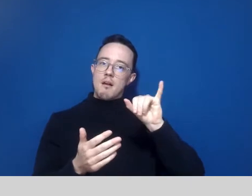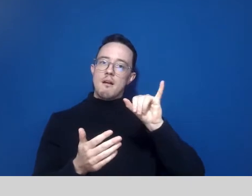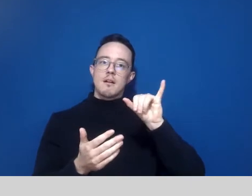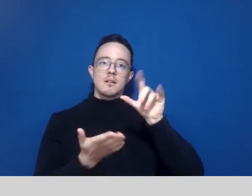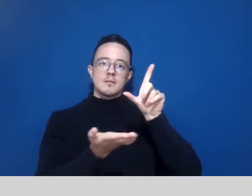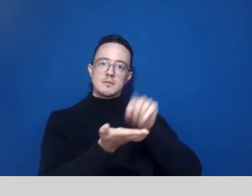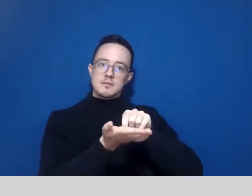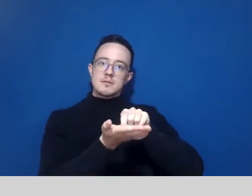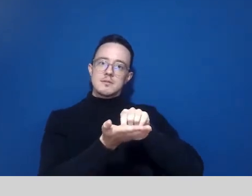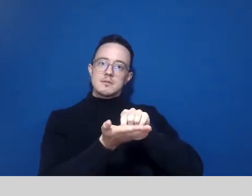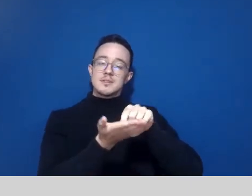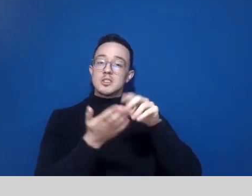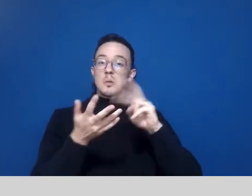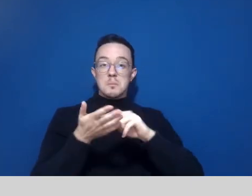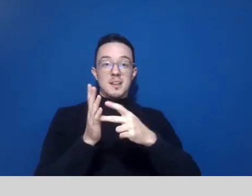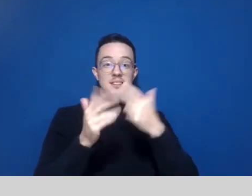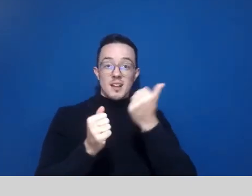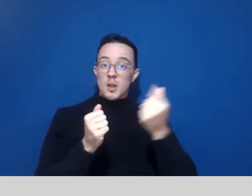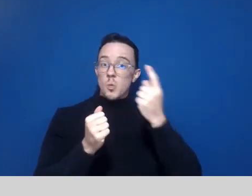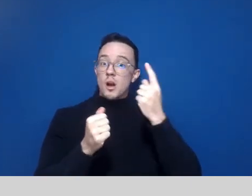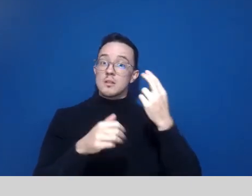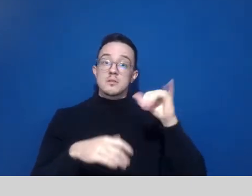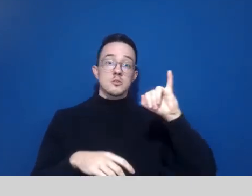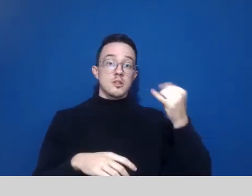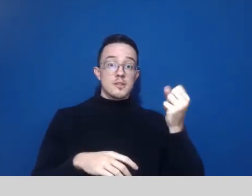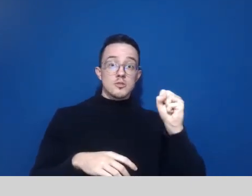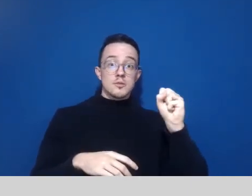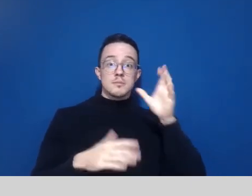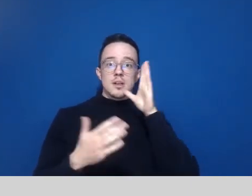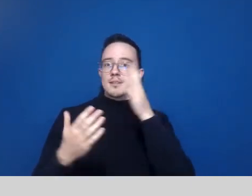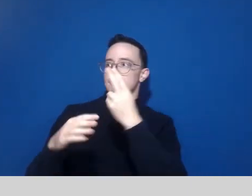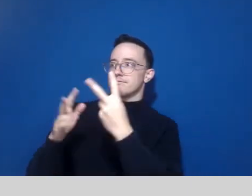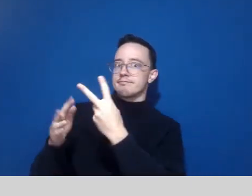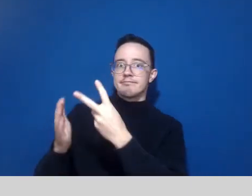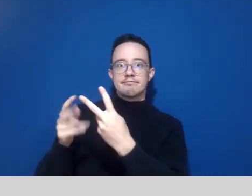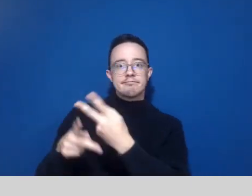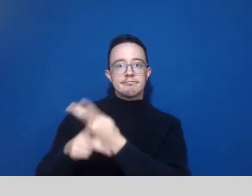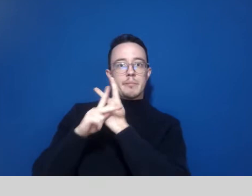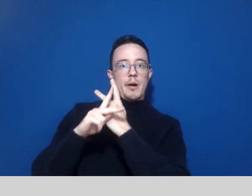who can write JavaScript or Python can start using to build their own squirrel maps.